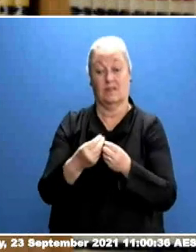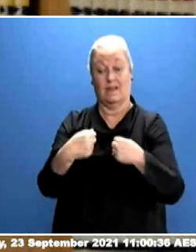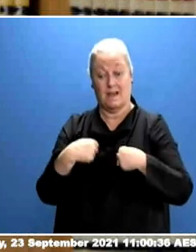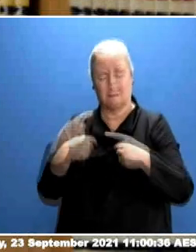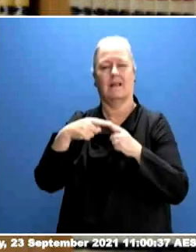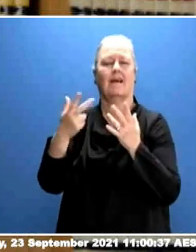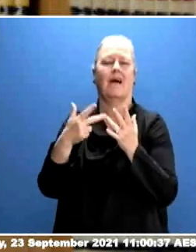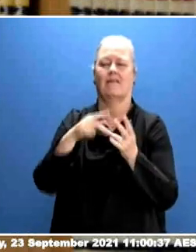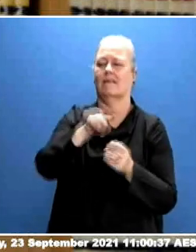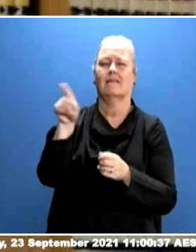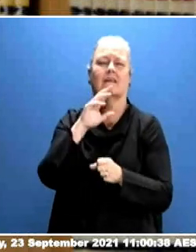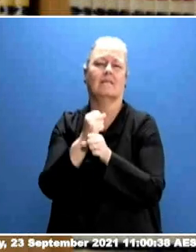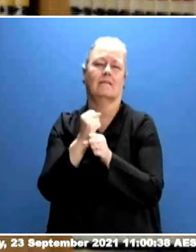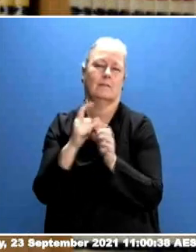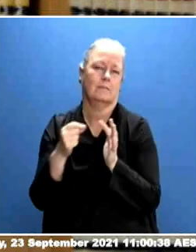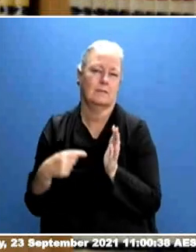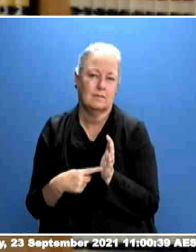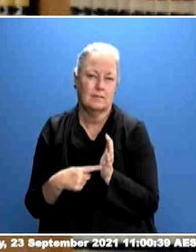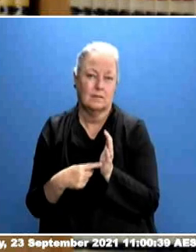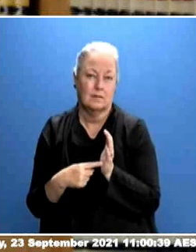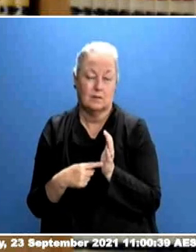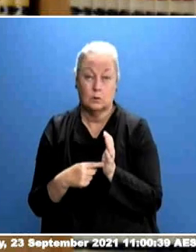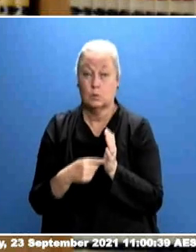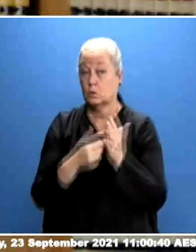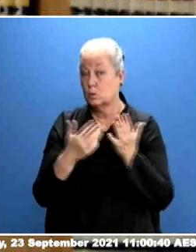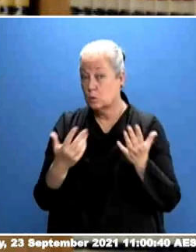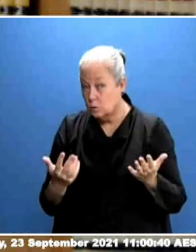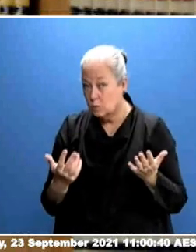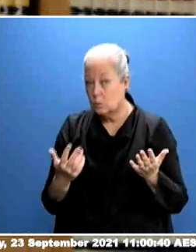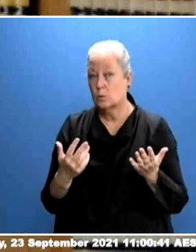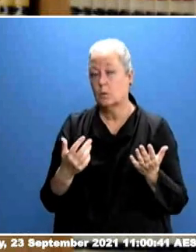So I think it's also important to note that any consideration to change